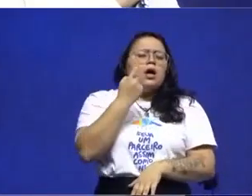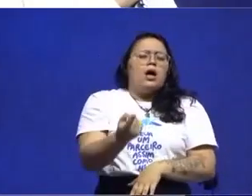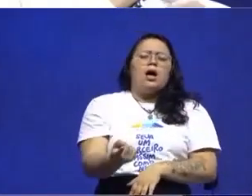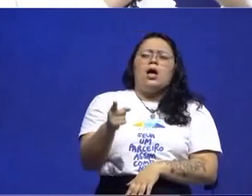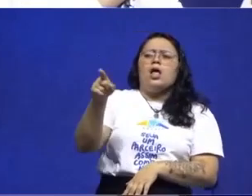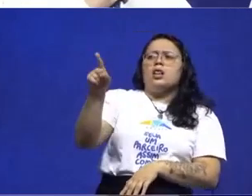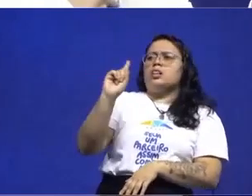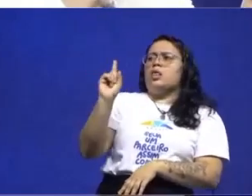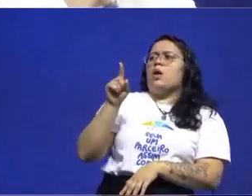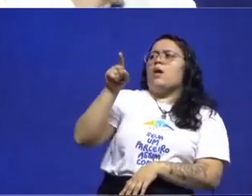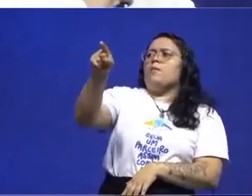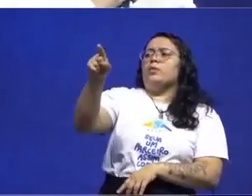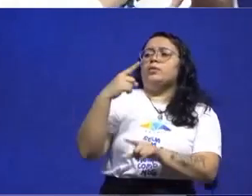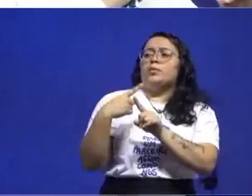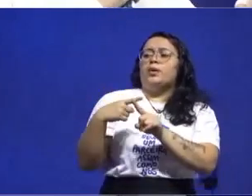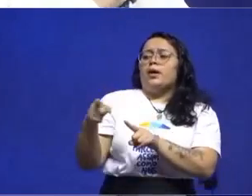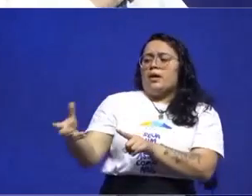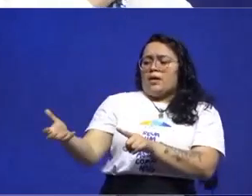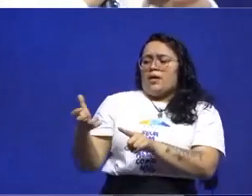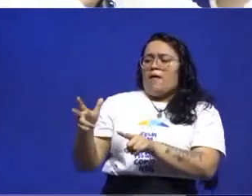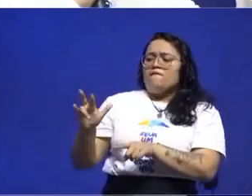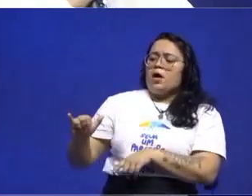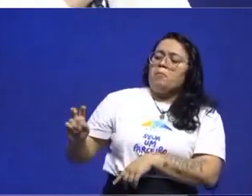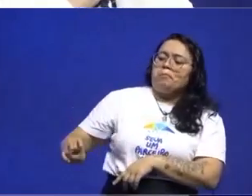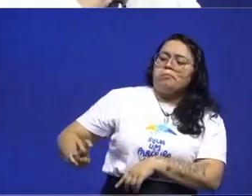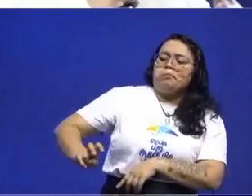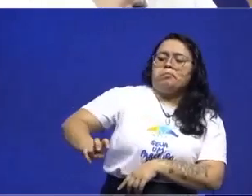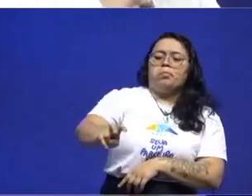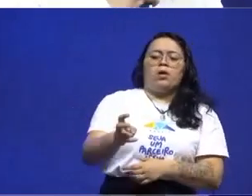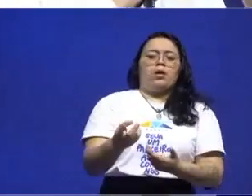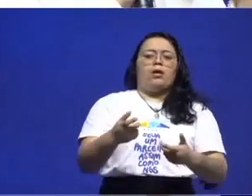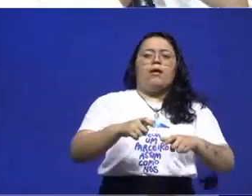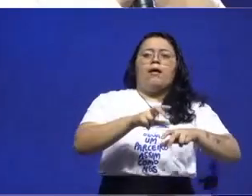he goes after he puts a chair he tries to get it his way but the child